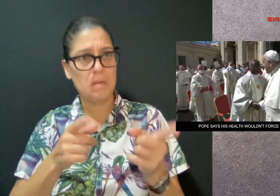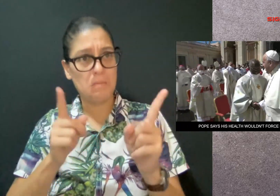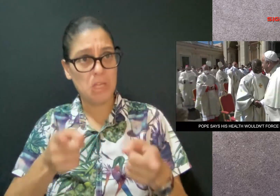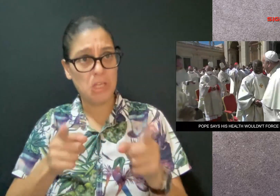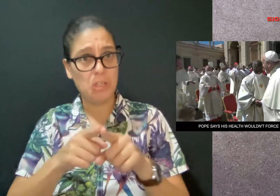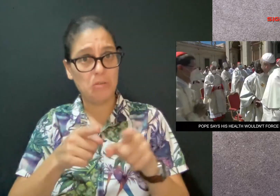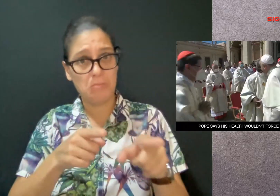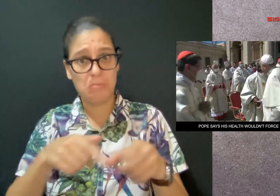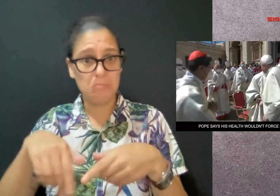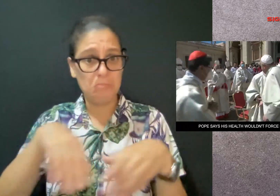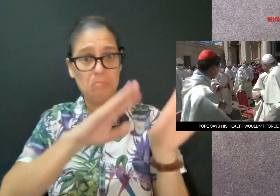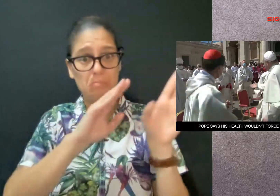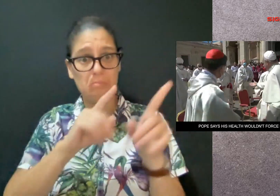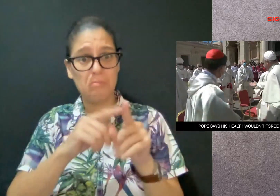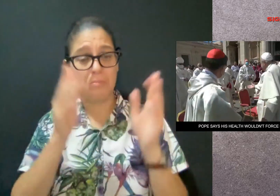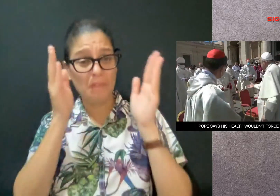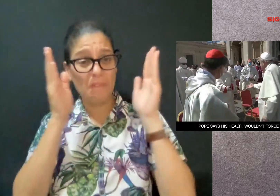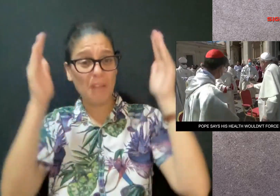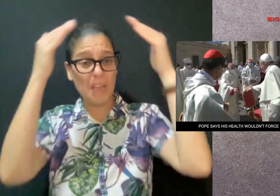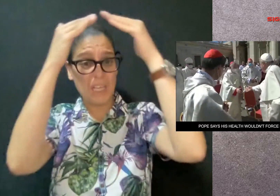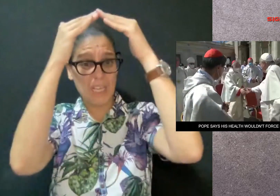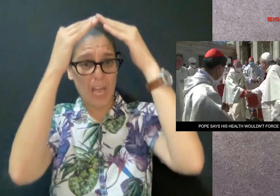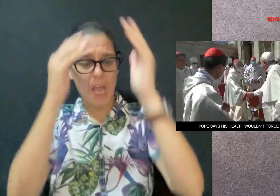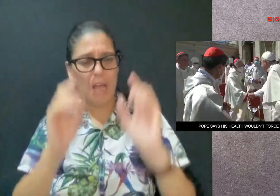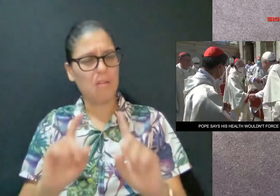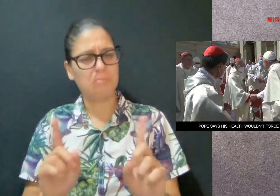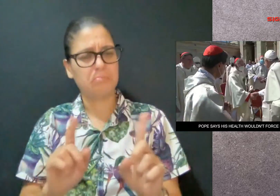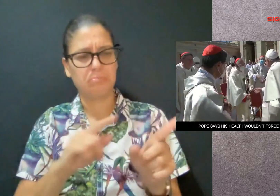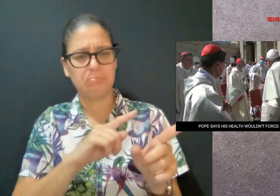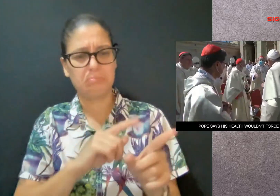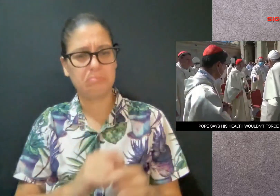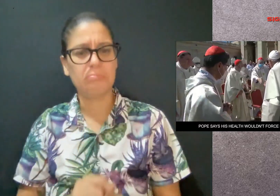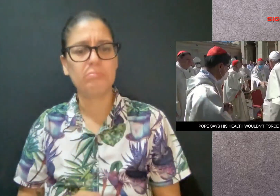Pope Francis says his health issues will not cause him to step down from the Vatican